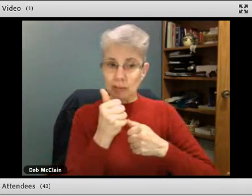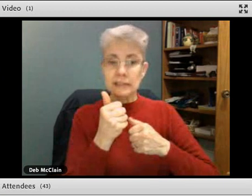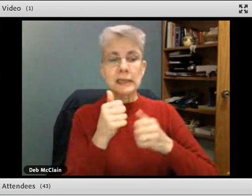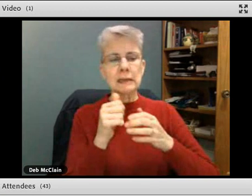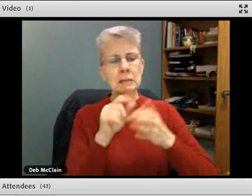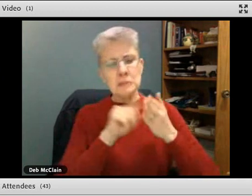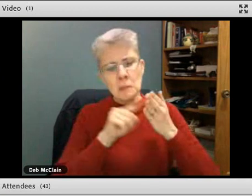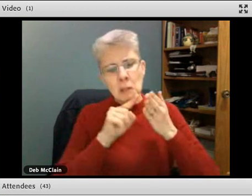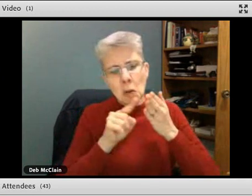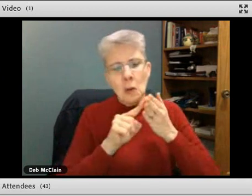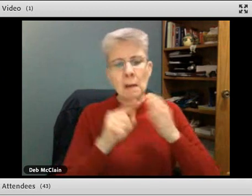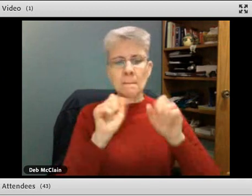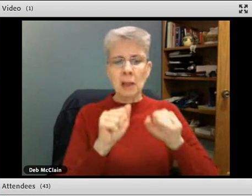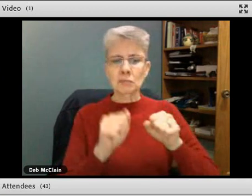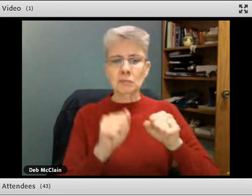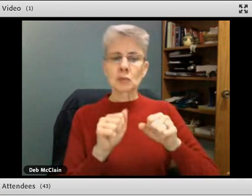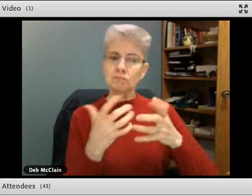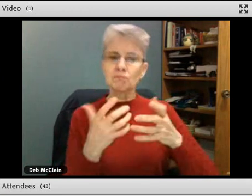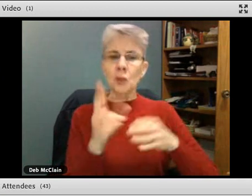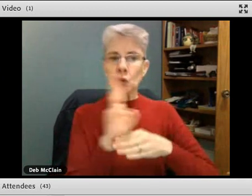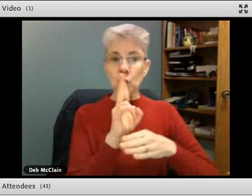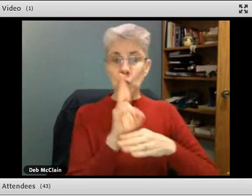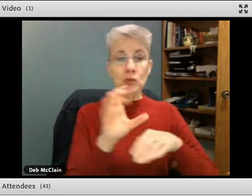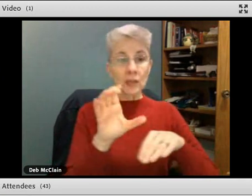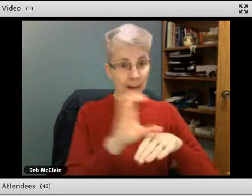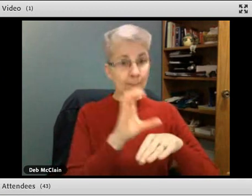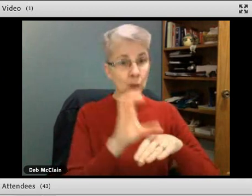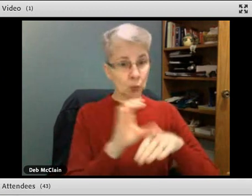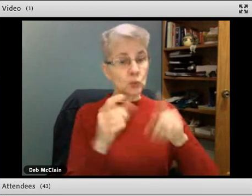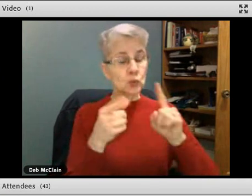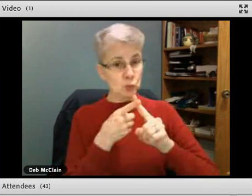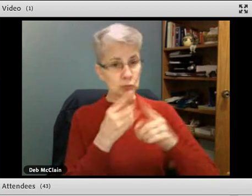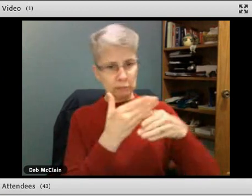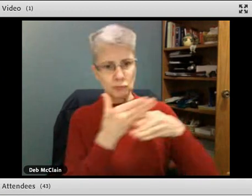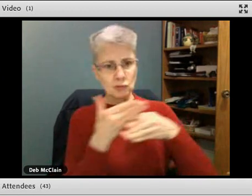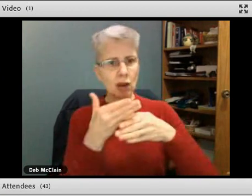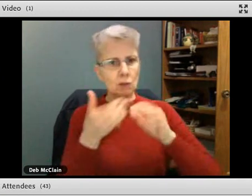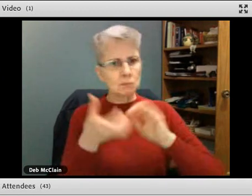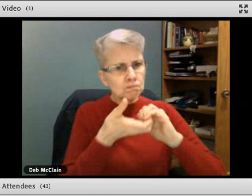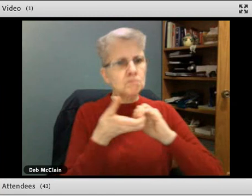of using computers to share library data,